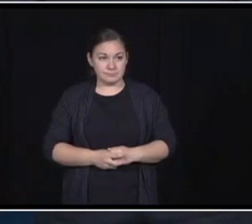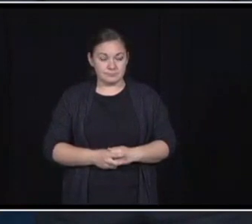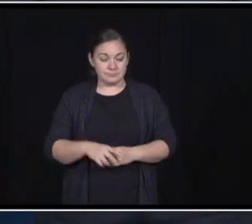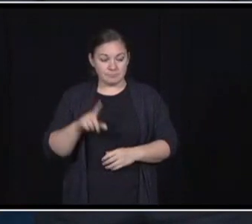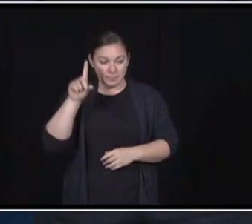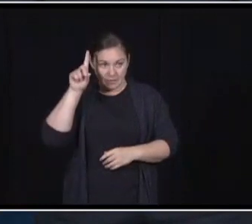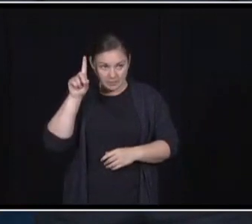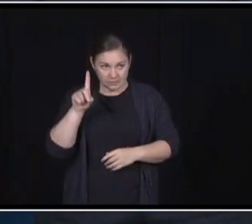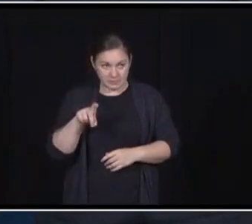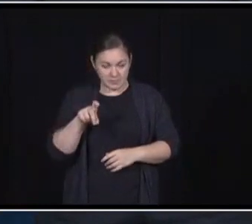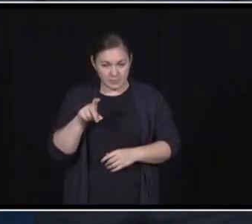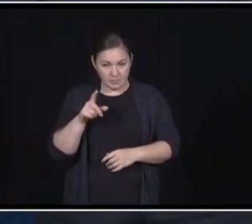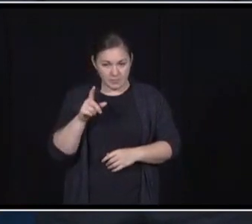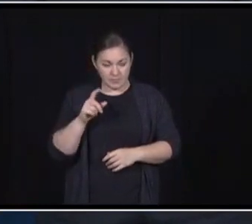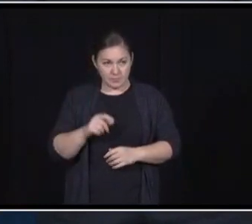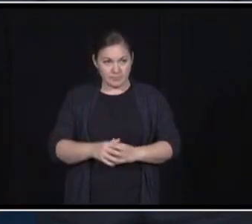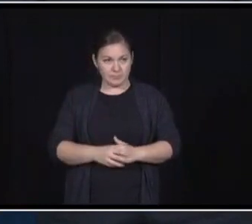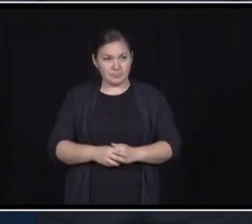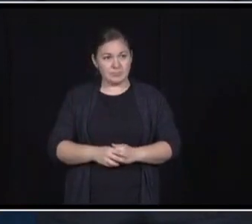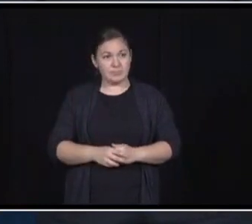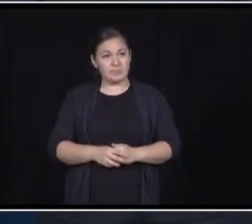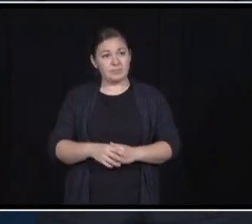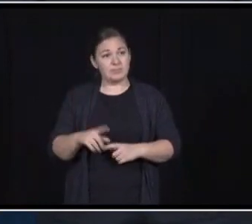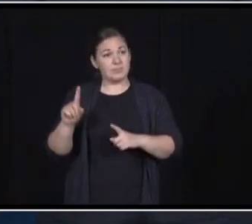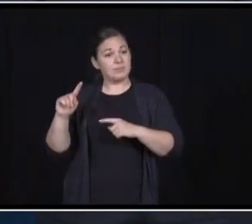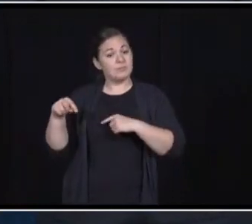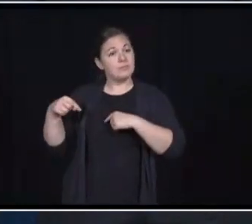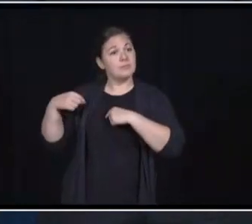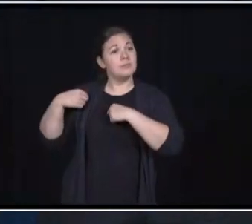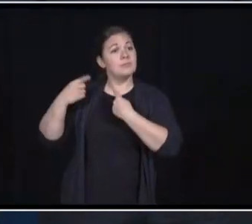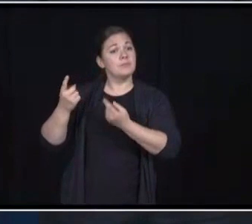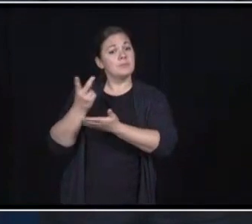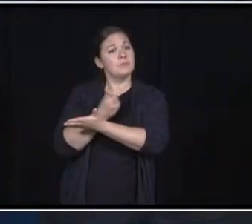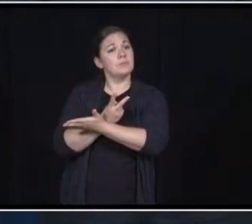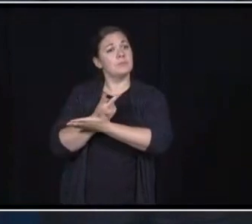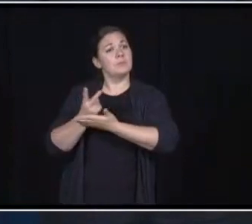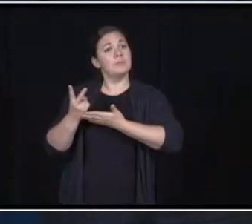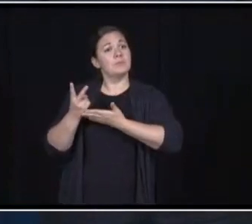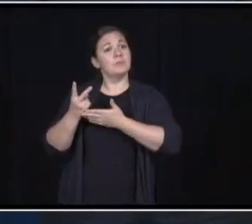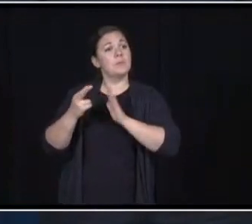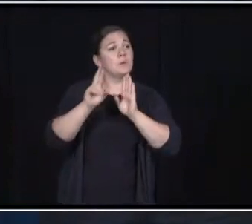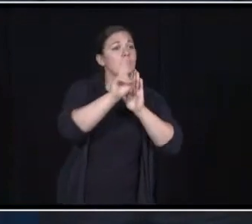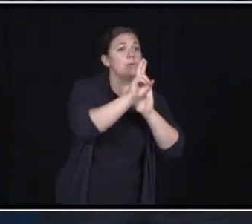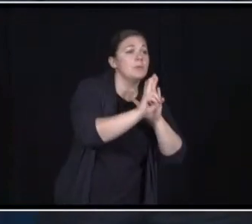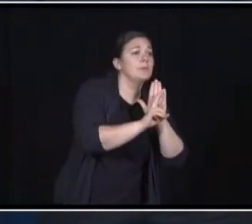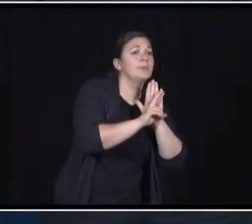Avenue that we want to go down. Premier, I wanted to ask you as well about